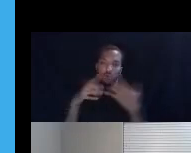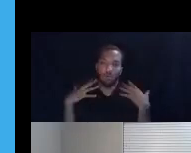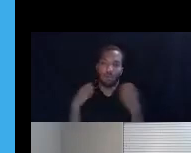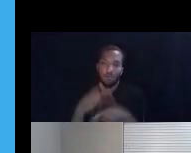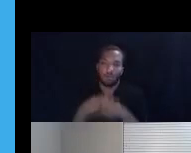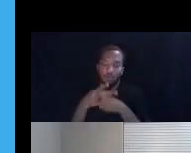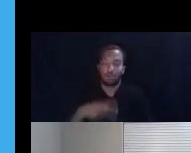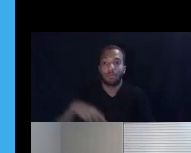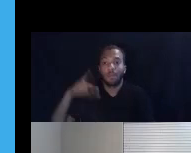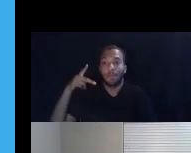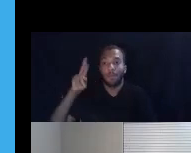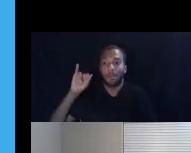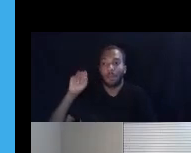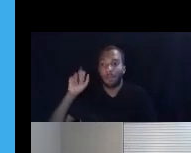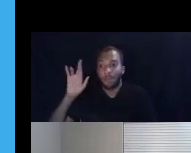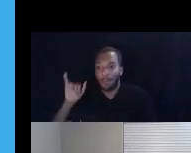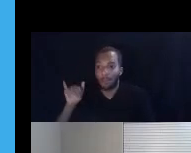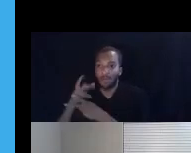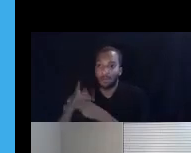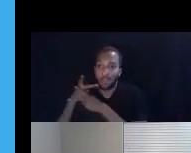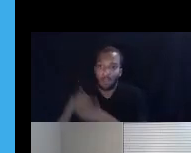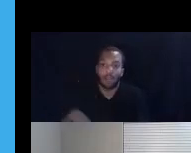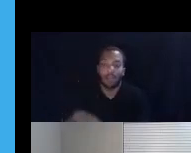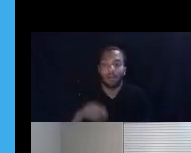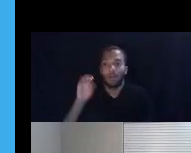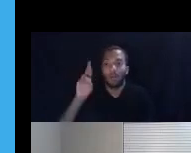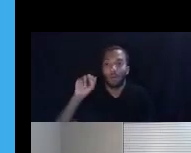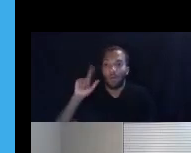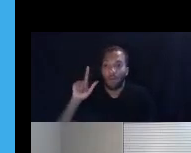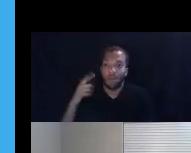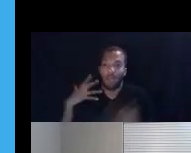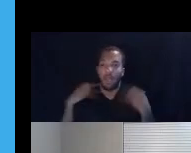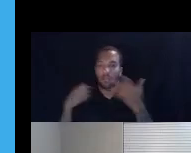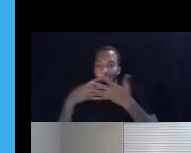behavioral health, and oral health services. So our work gets much more specific